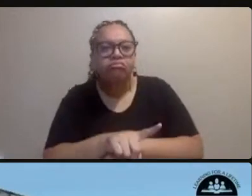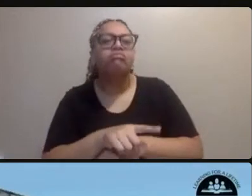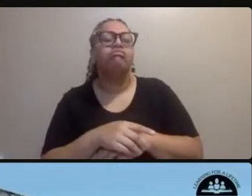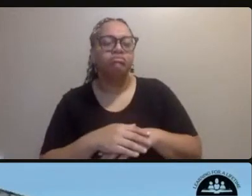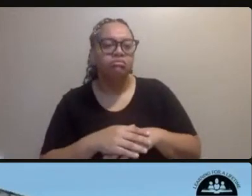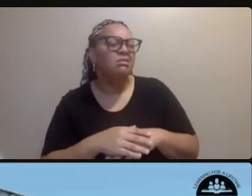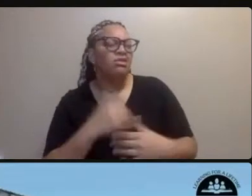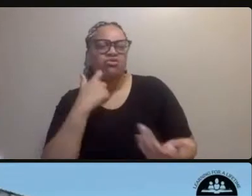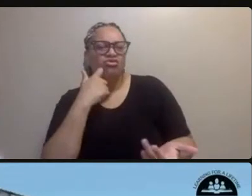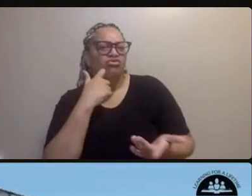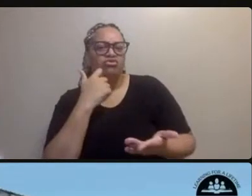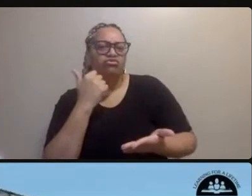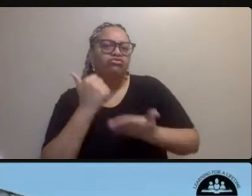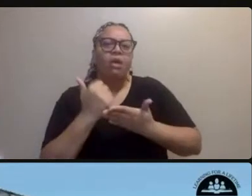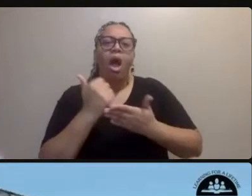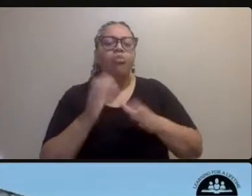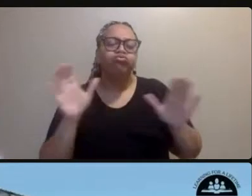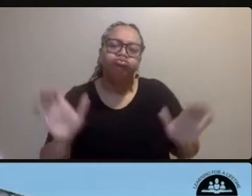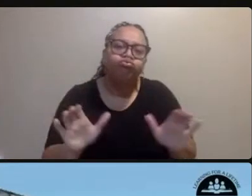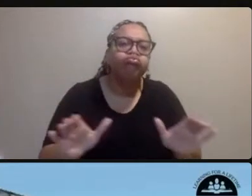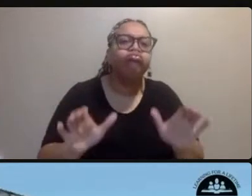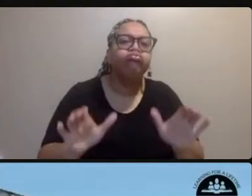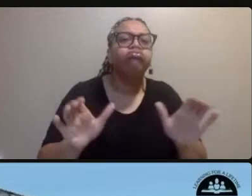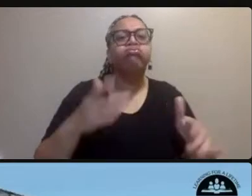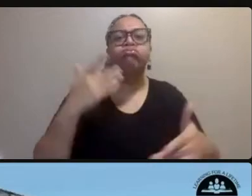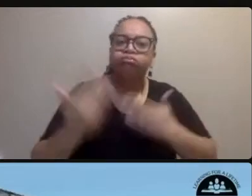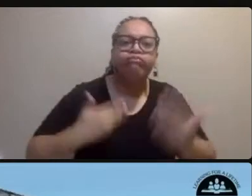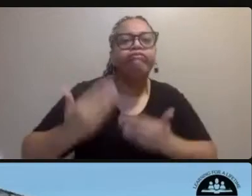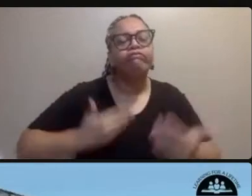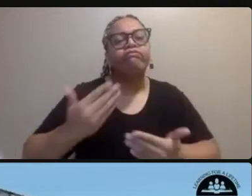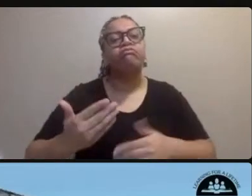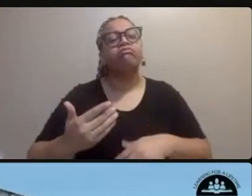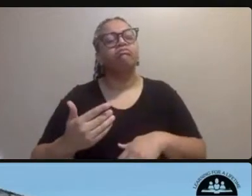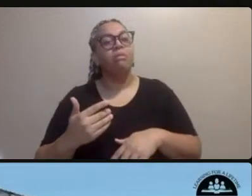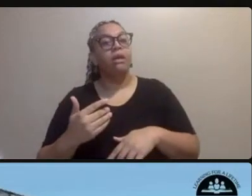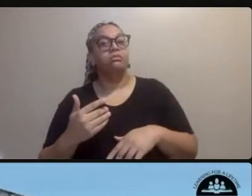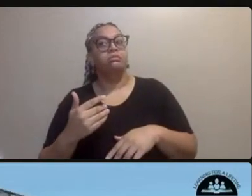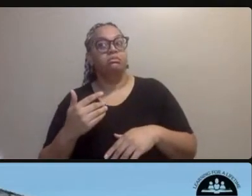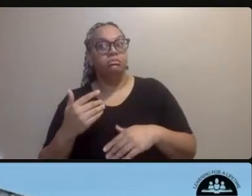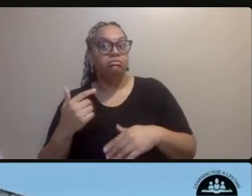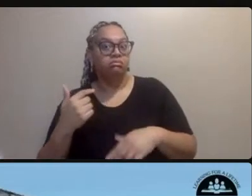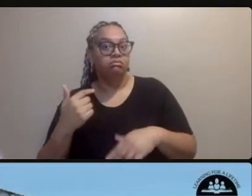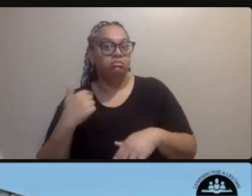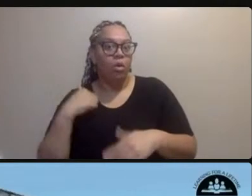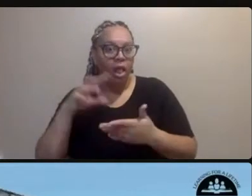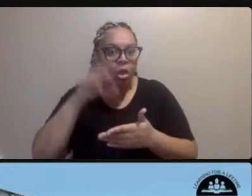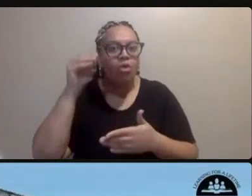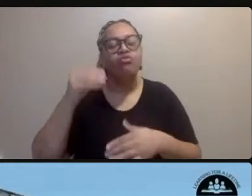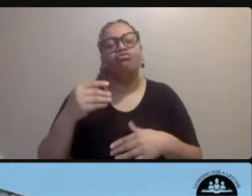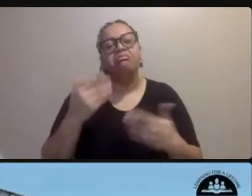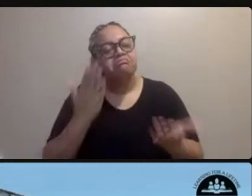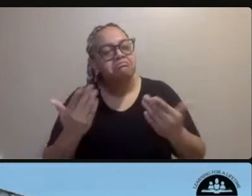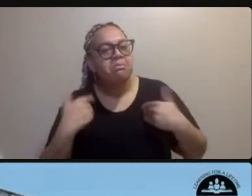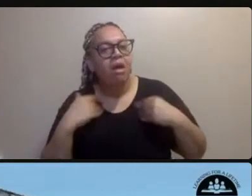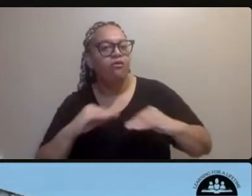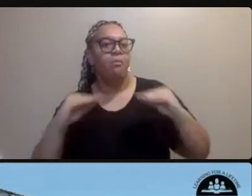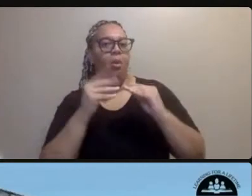THIS AND LEARN AND BE CURIOUS